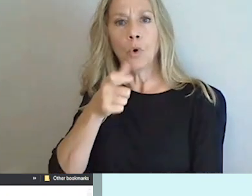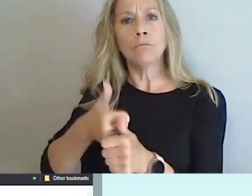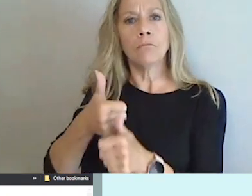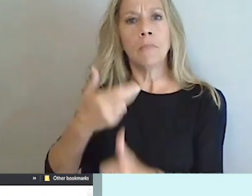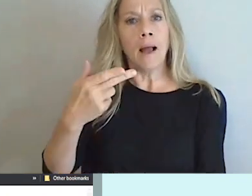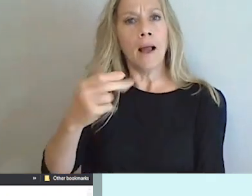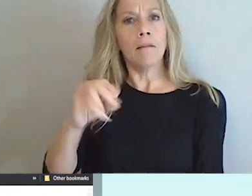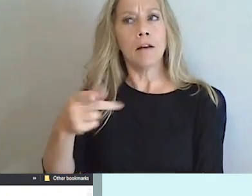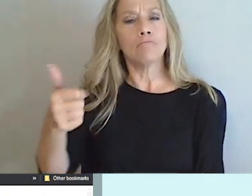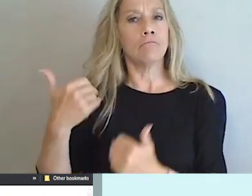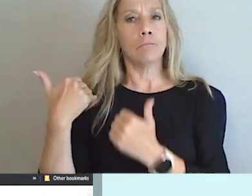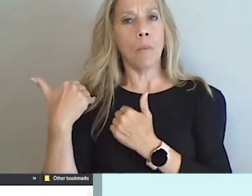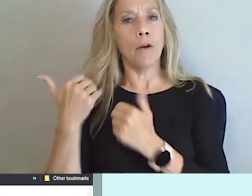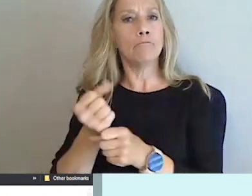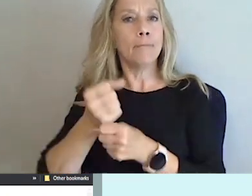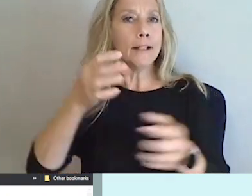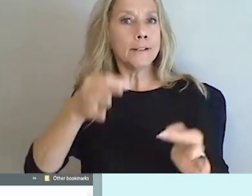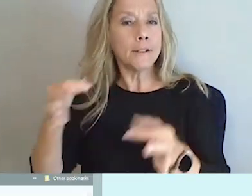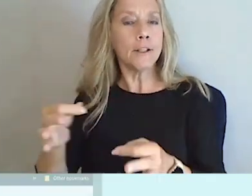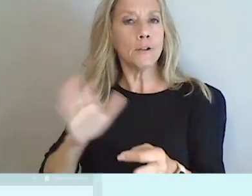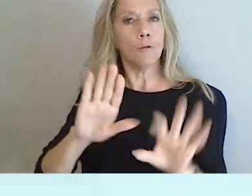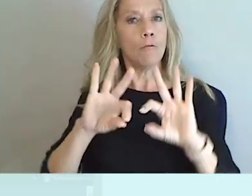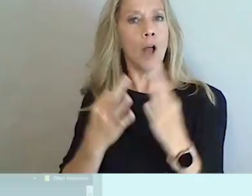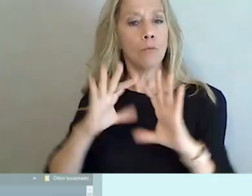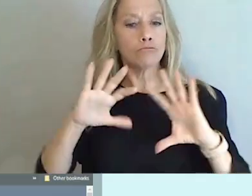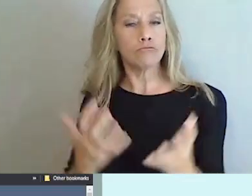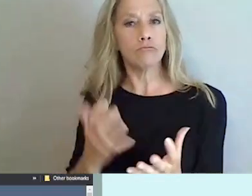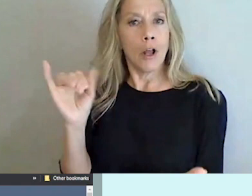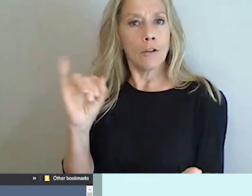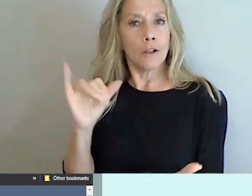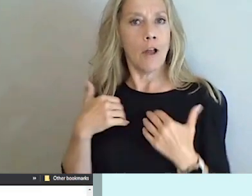person responsible for making decisions about your family’s healthcare coverage. For more